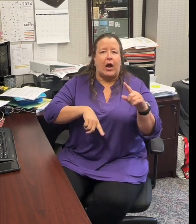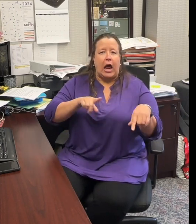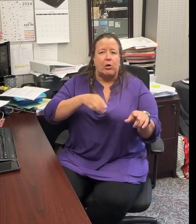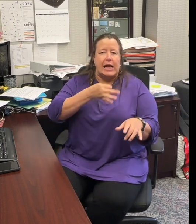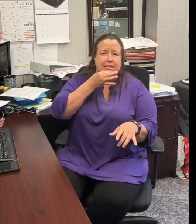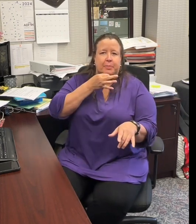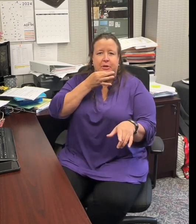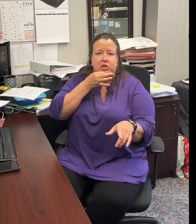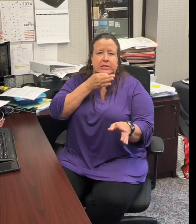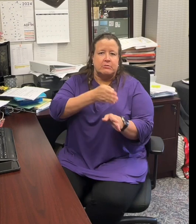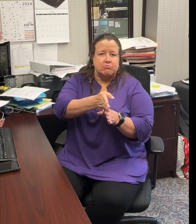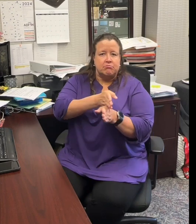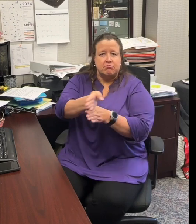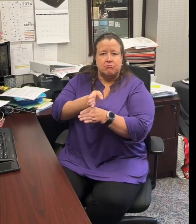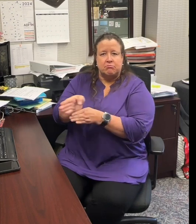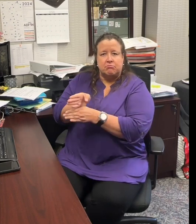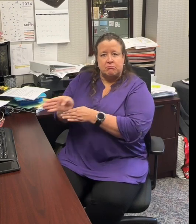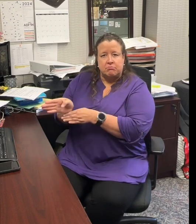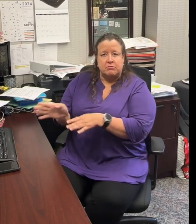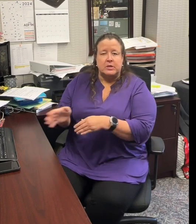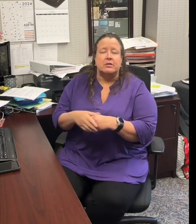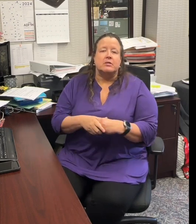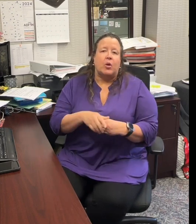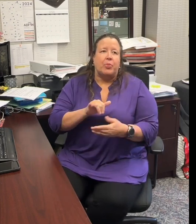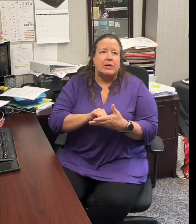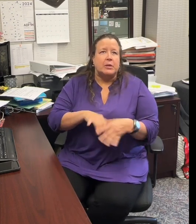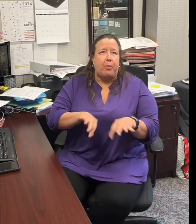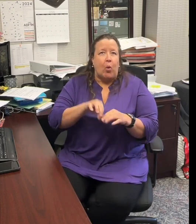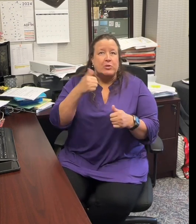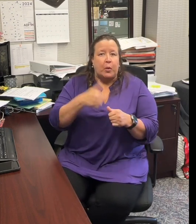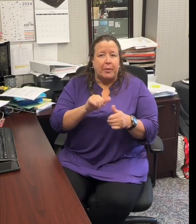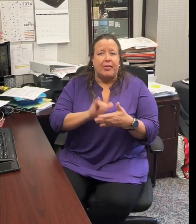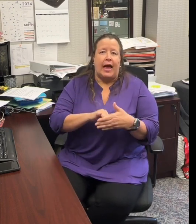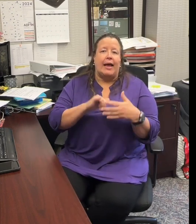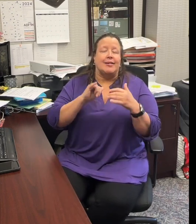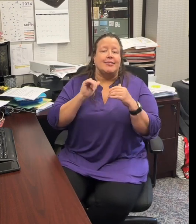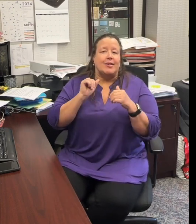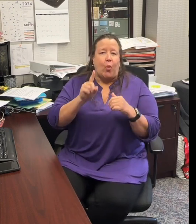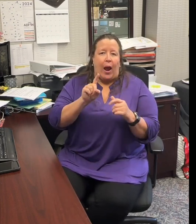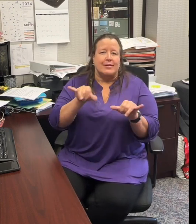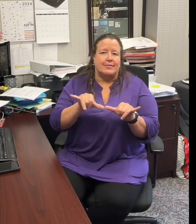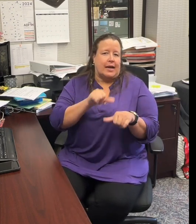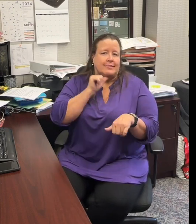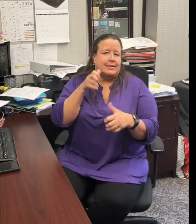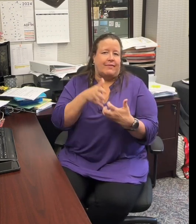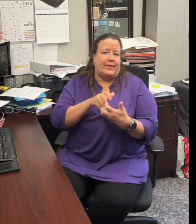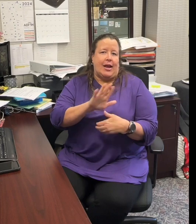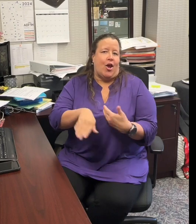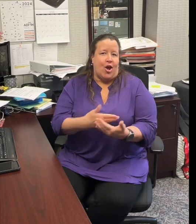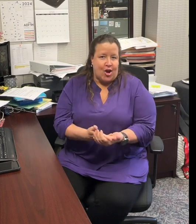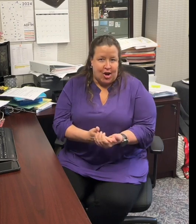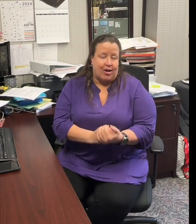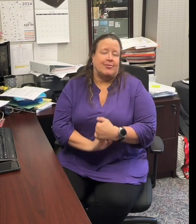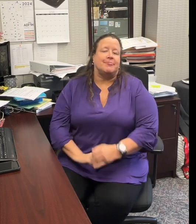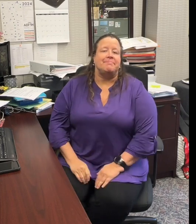But even we don't. Each of our staff have various fields and expertise areas,